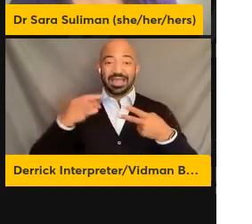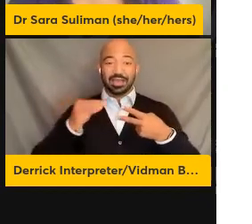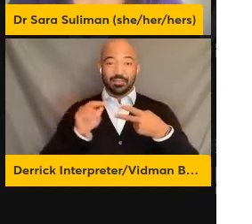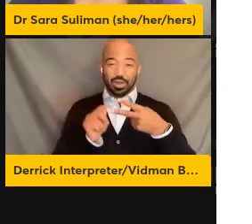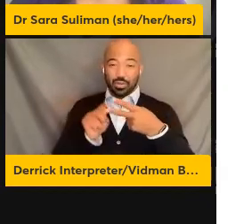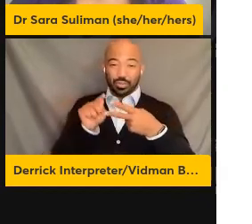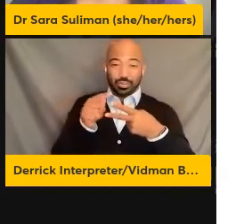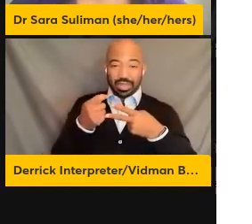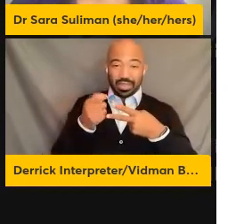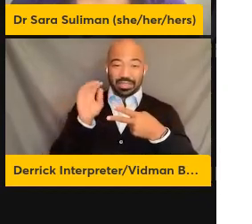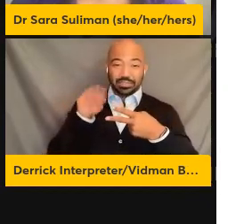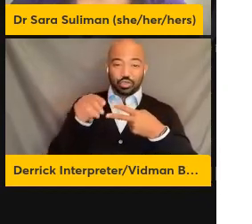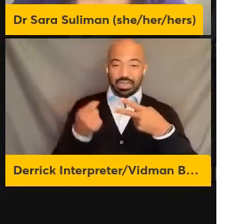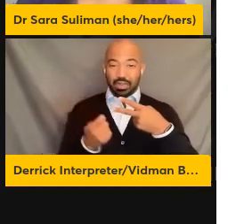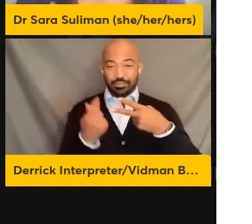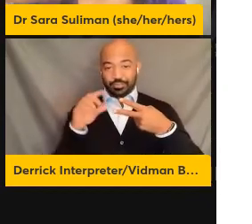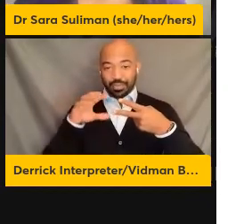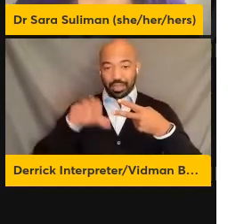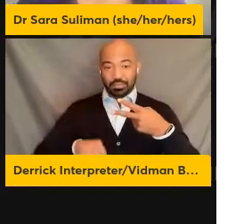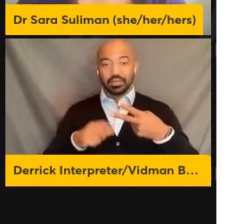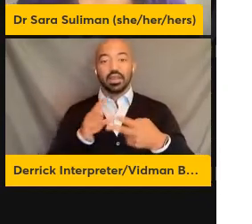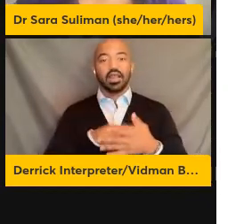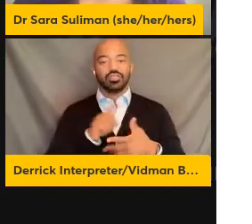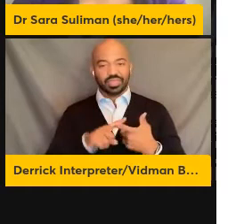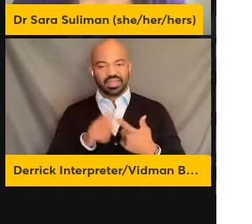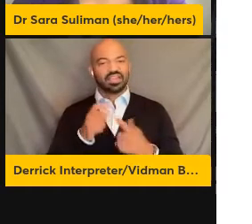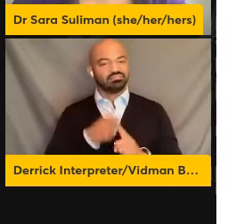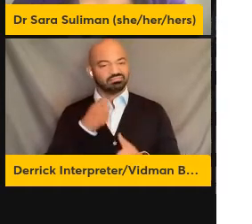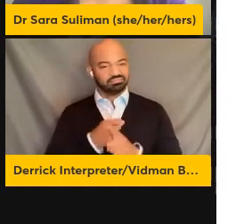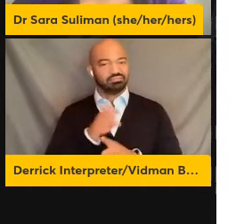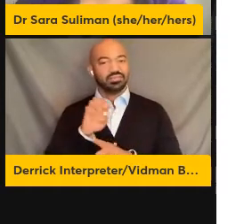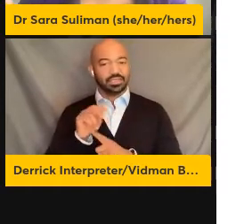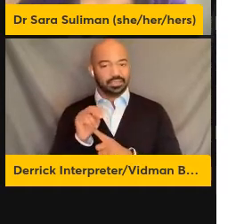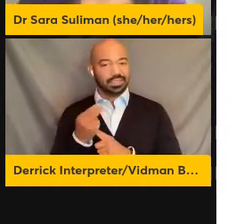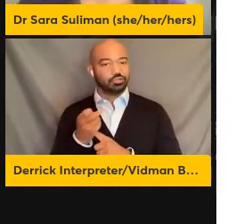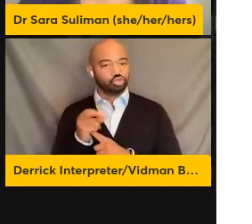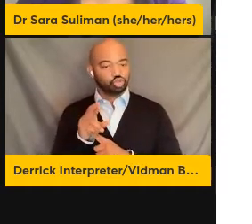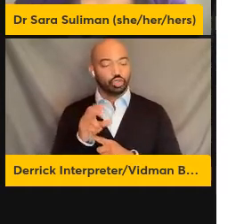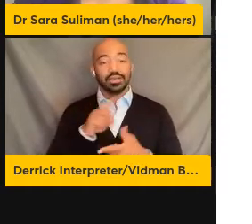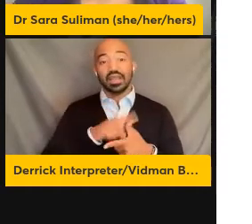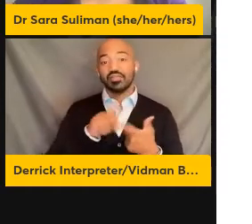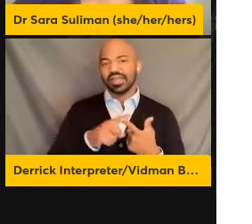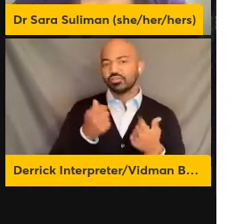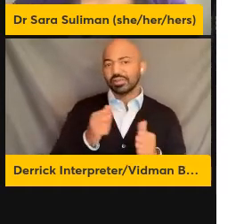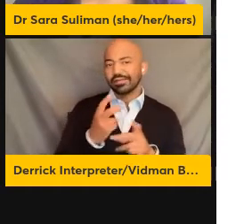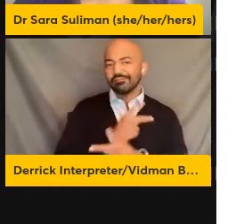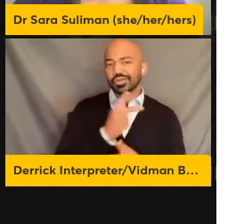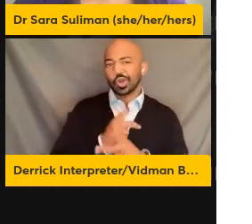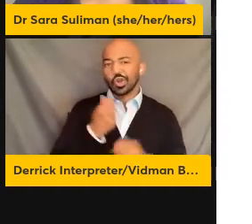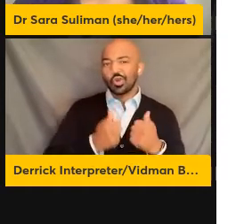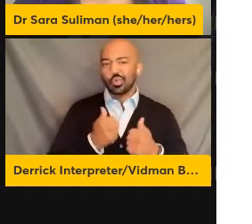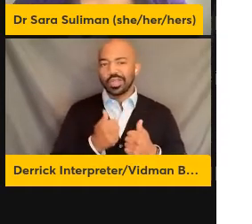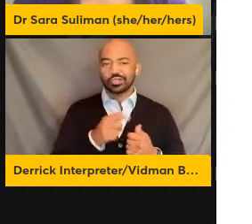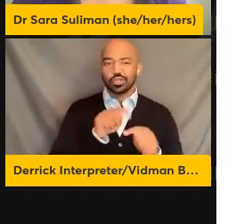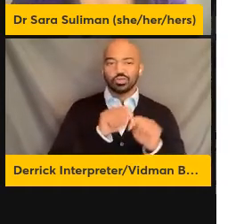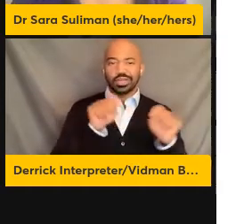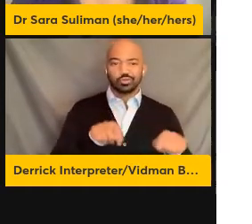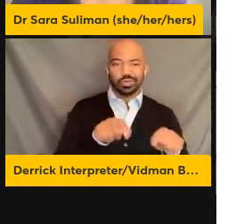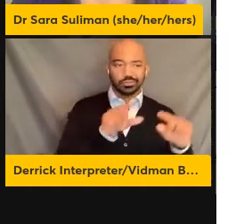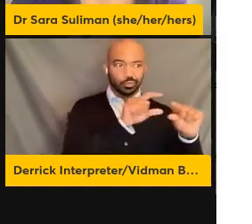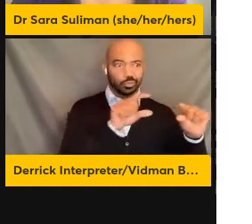the conformation of the enhancer, and then identify which transcripts are regulated as a result of that. So the prediction